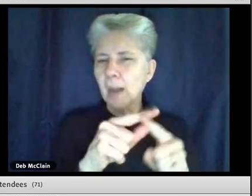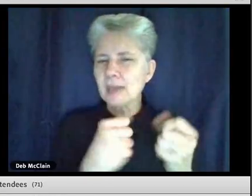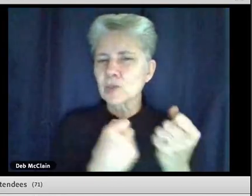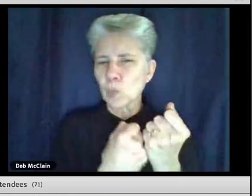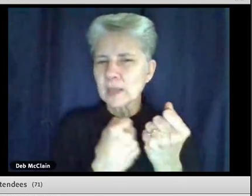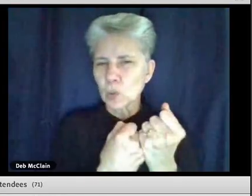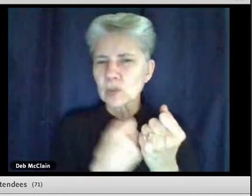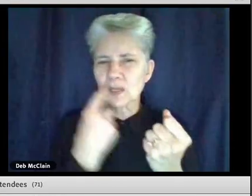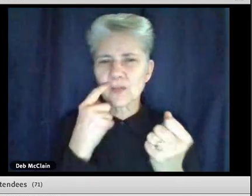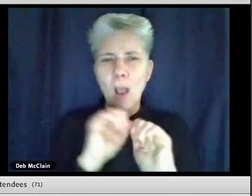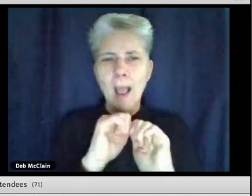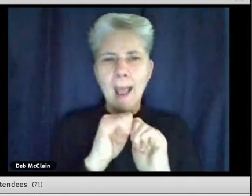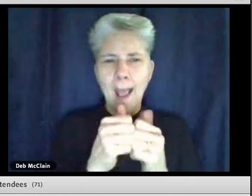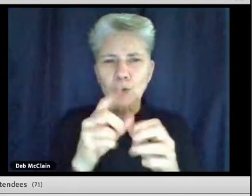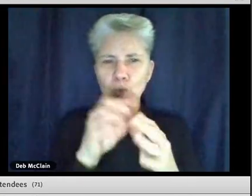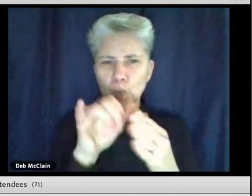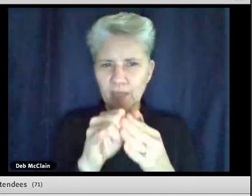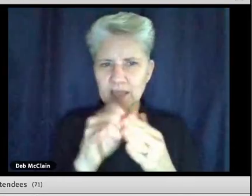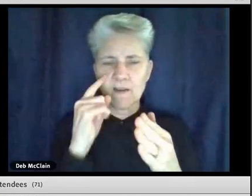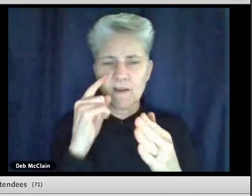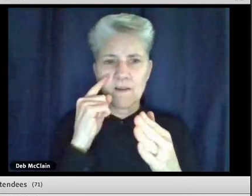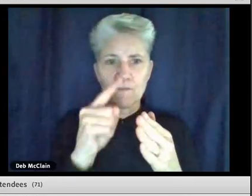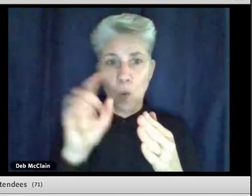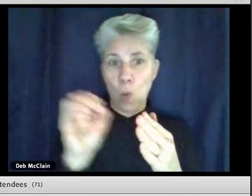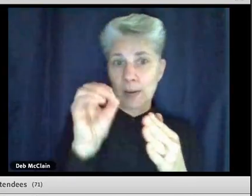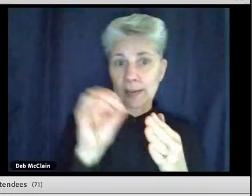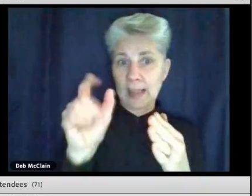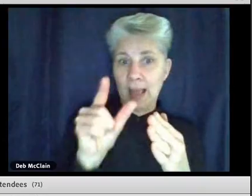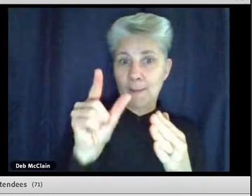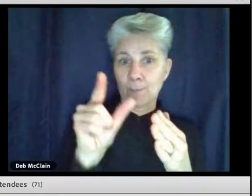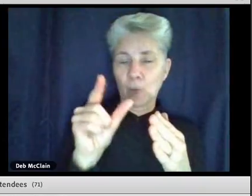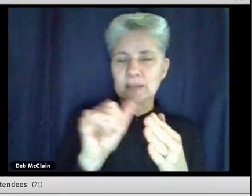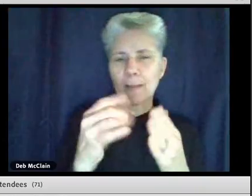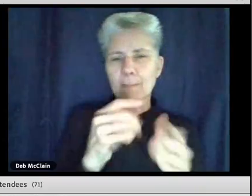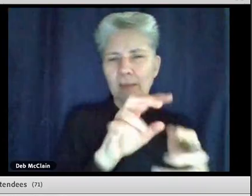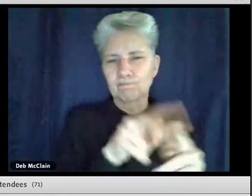or something like that, but it's got resources for, "How do you do this for Oregon libraries?"